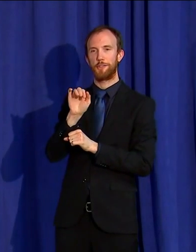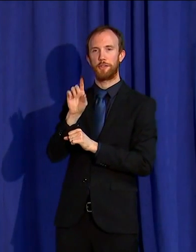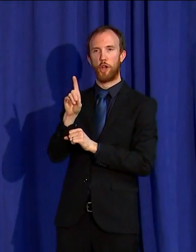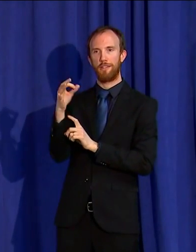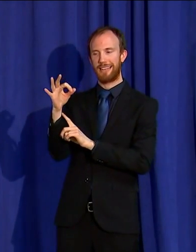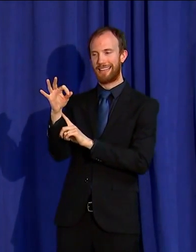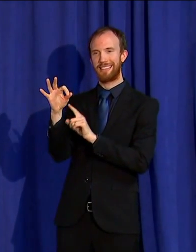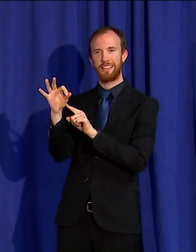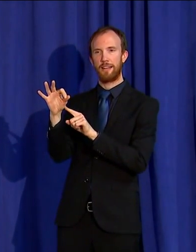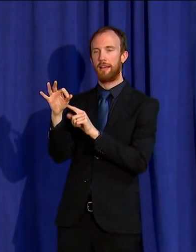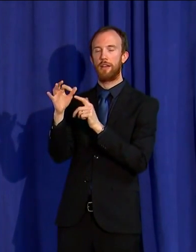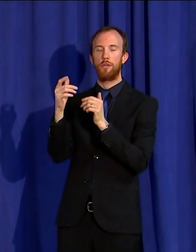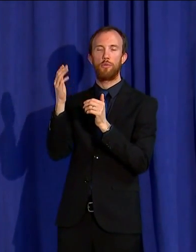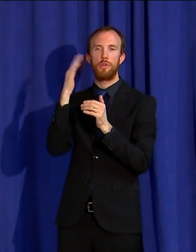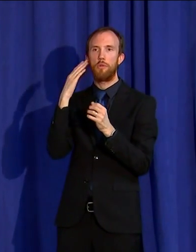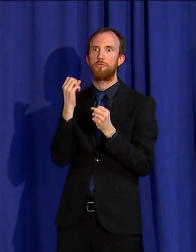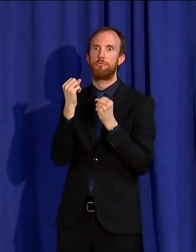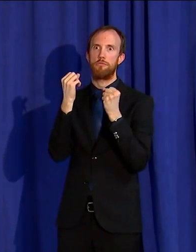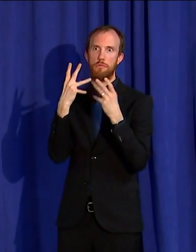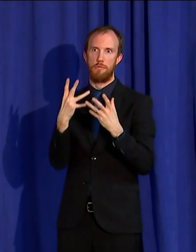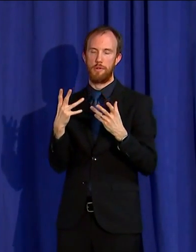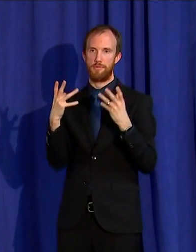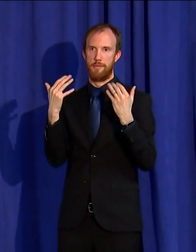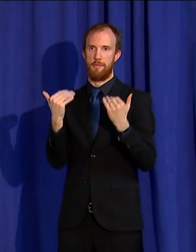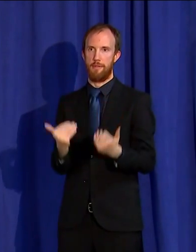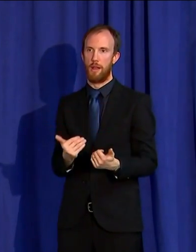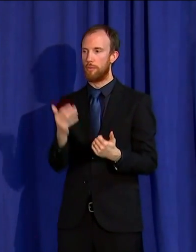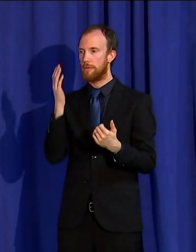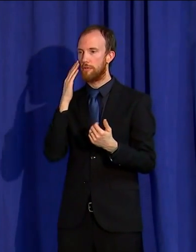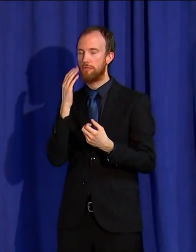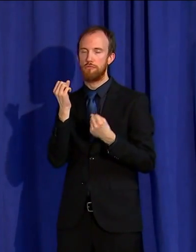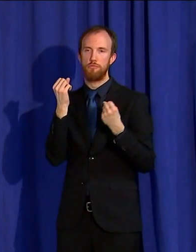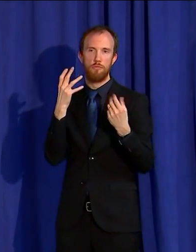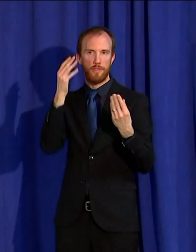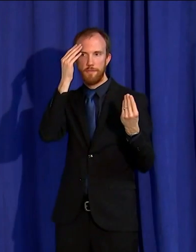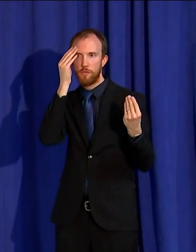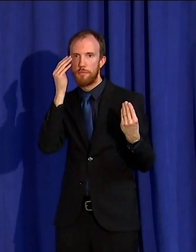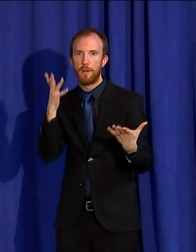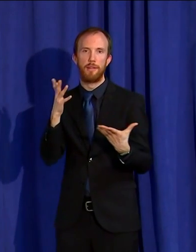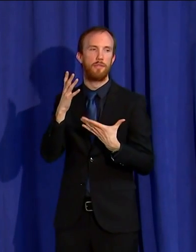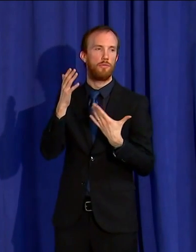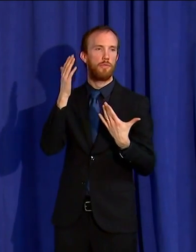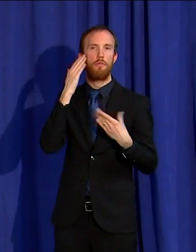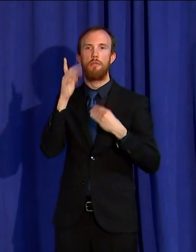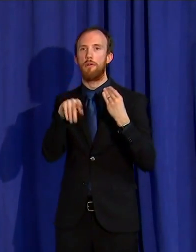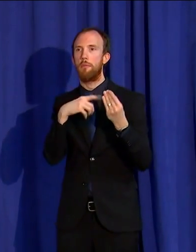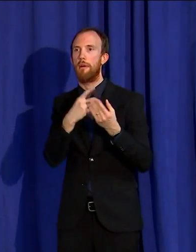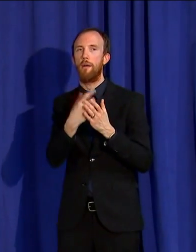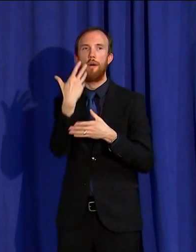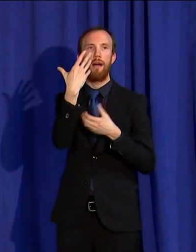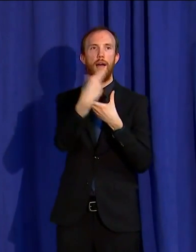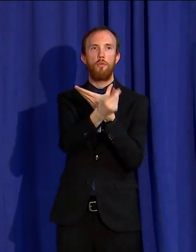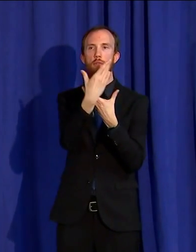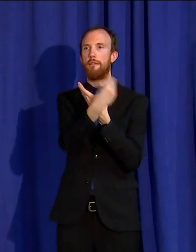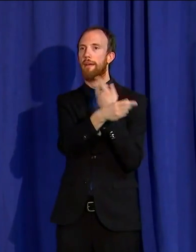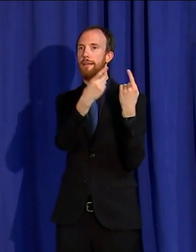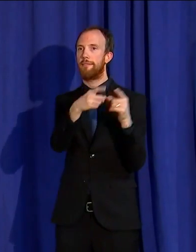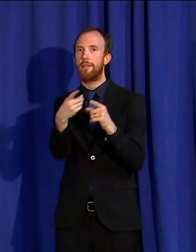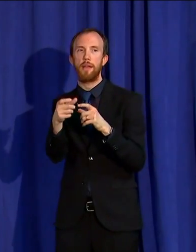WE KNOW SO MUCH MORE ABOUT THIS VIRUS, HOW IT SPREADS. UM THEN